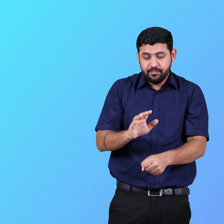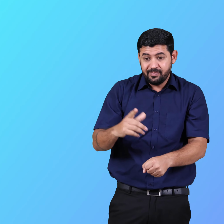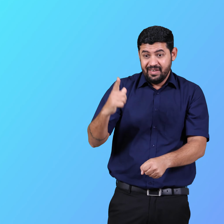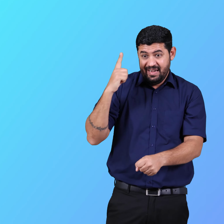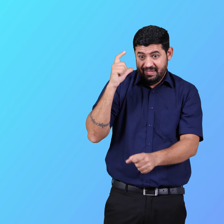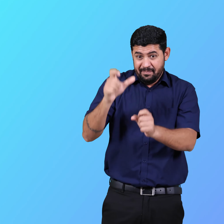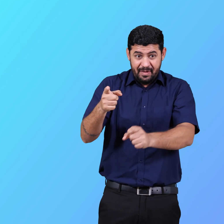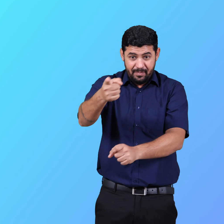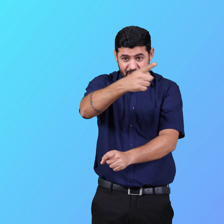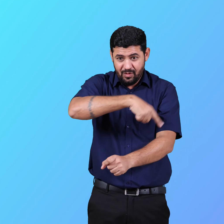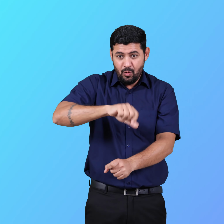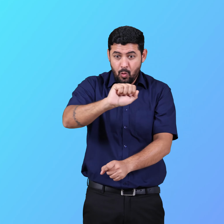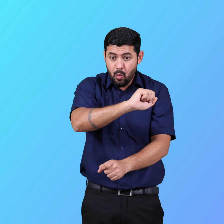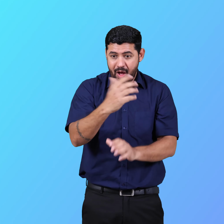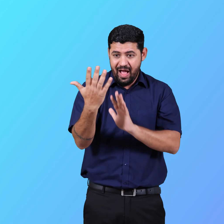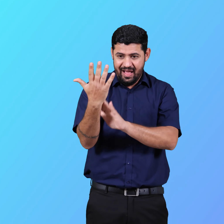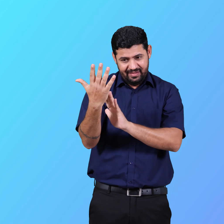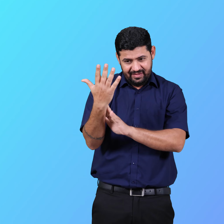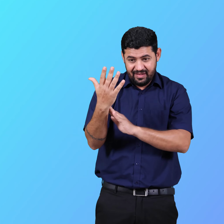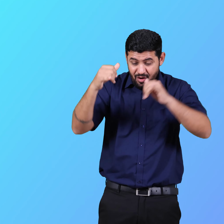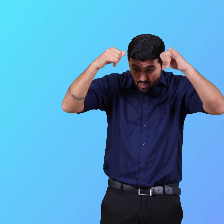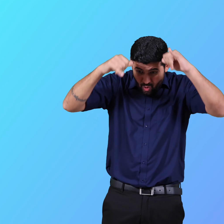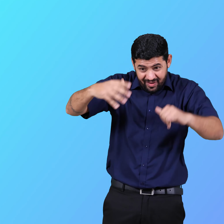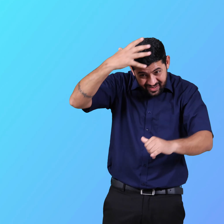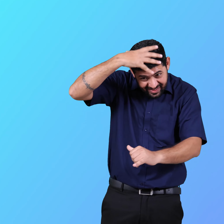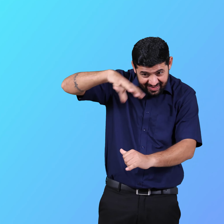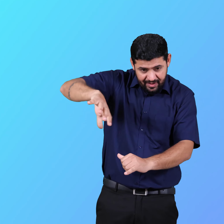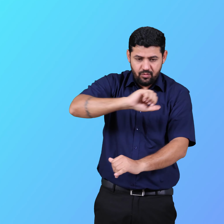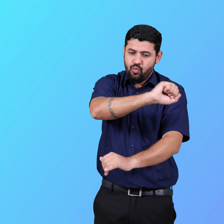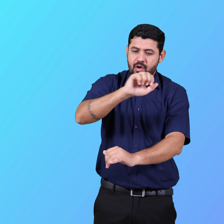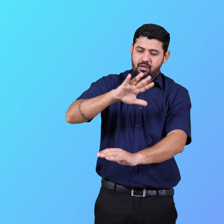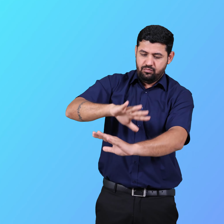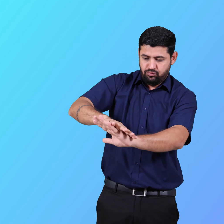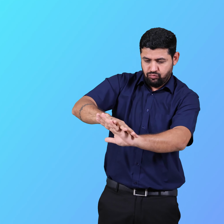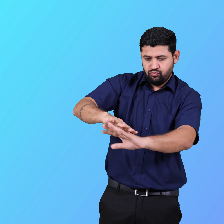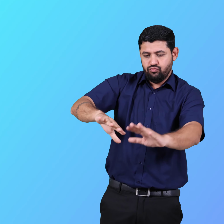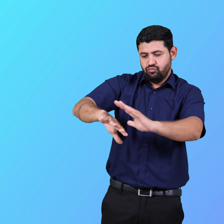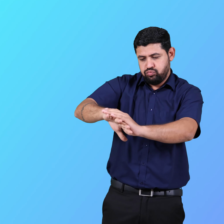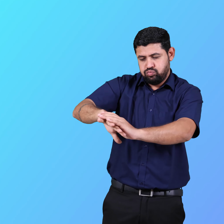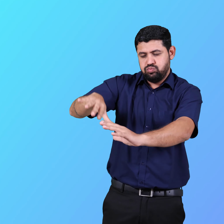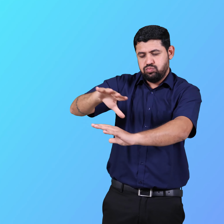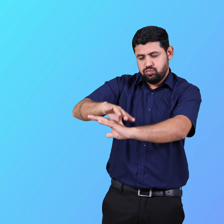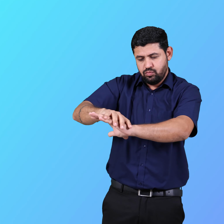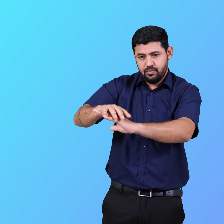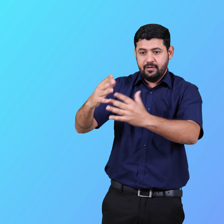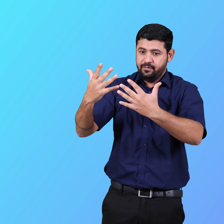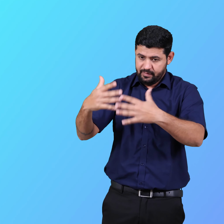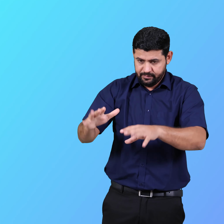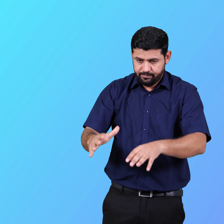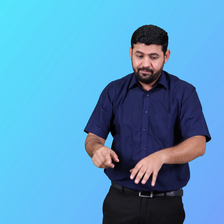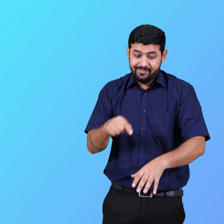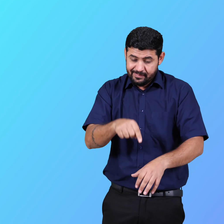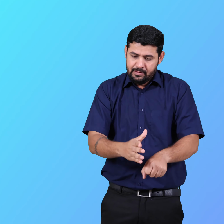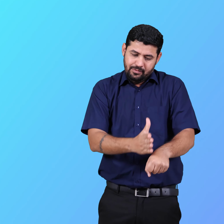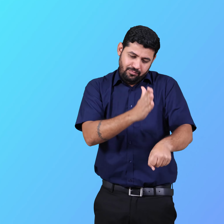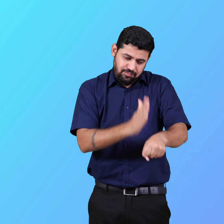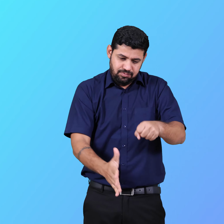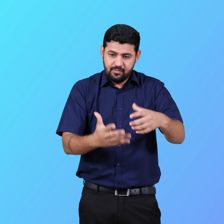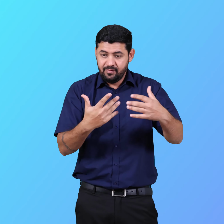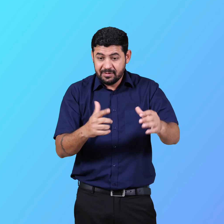The leaders of the people must put their hands on the bull’s head in front of the LORD. Then they must kill the bull in front of the LORD.